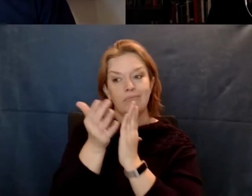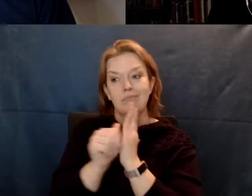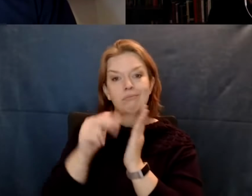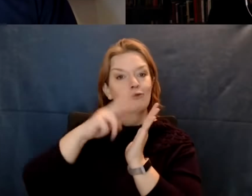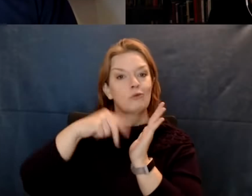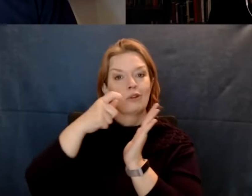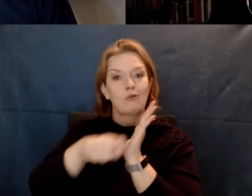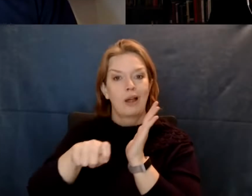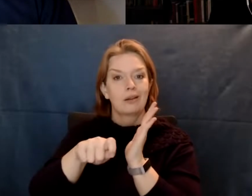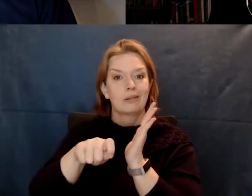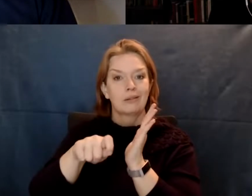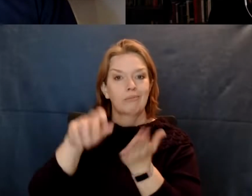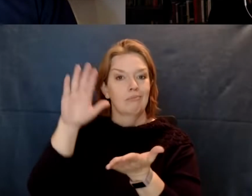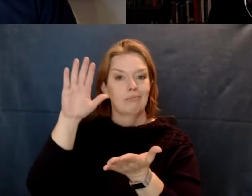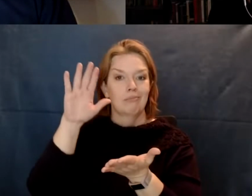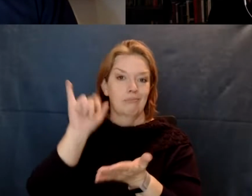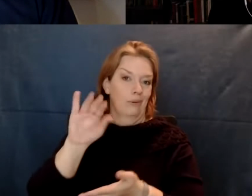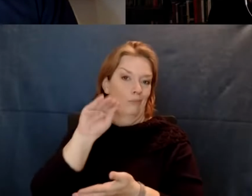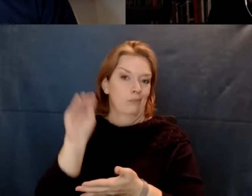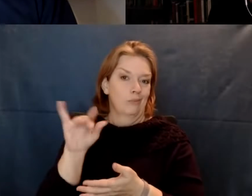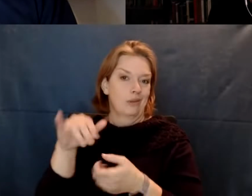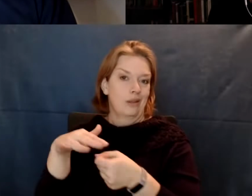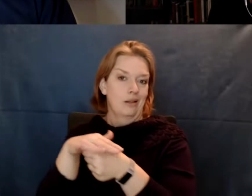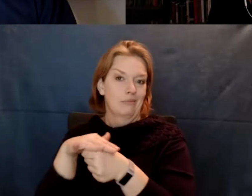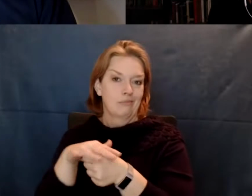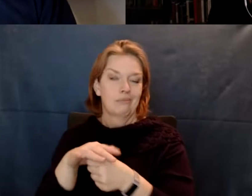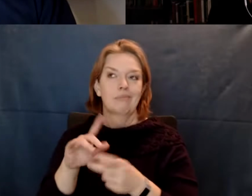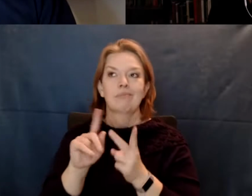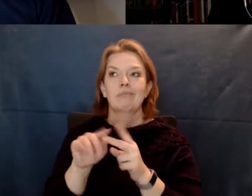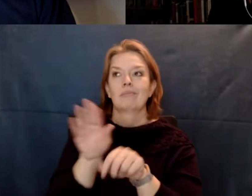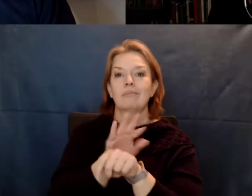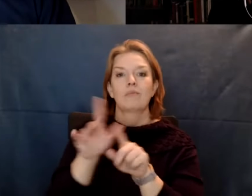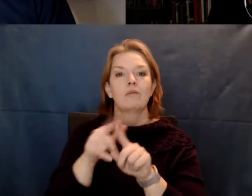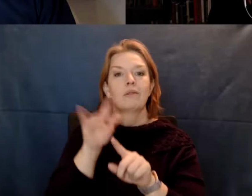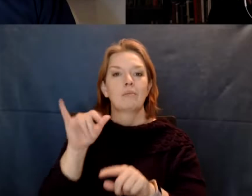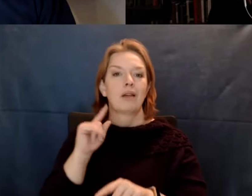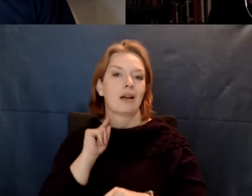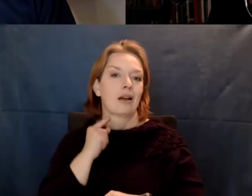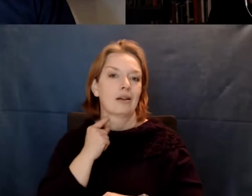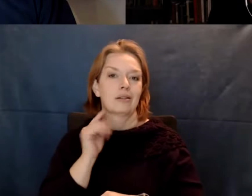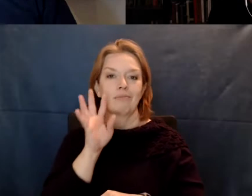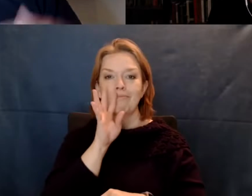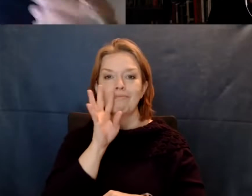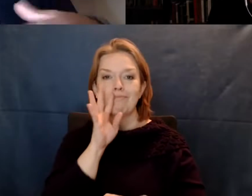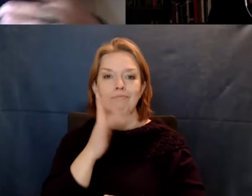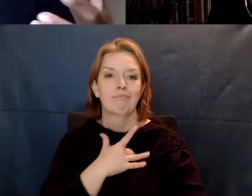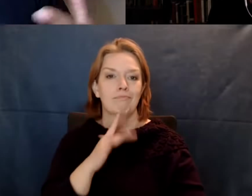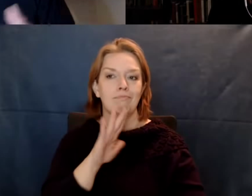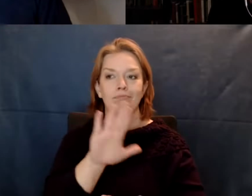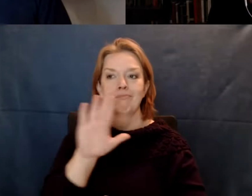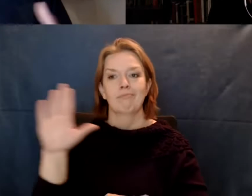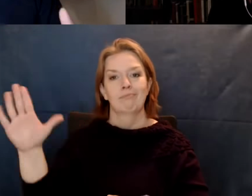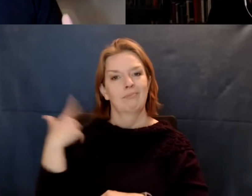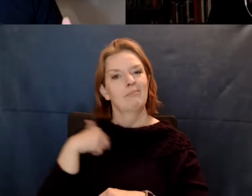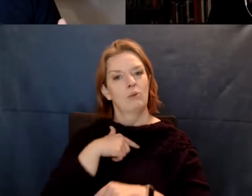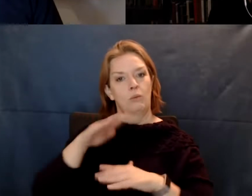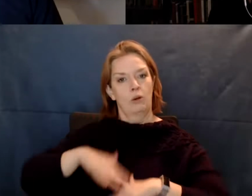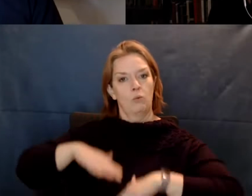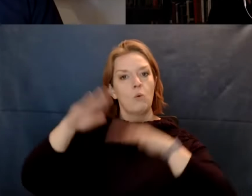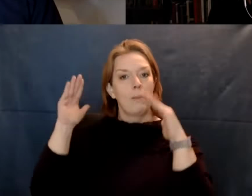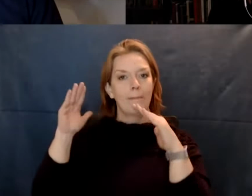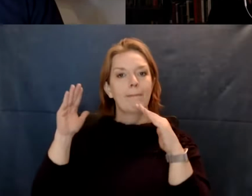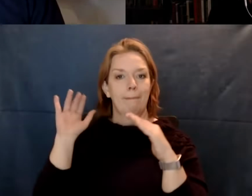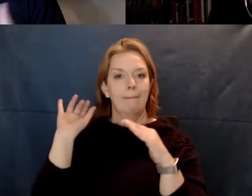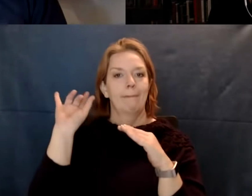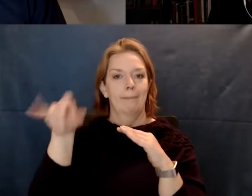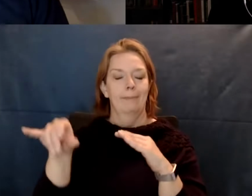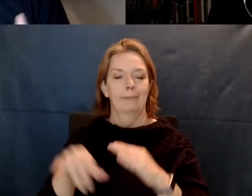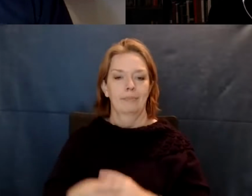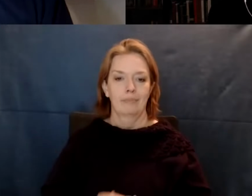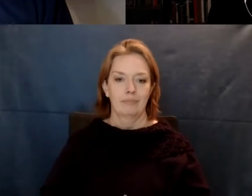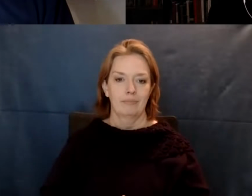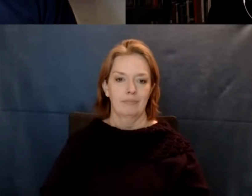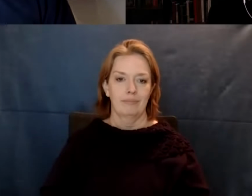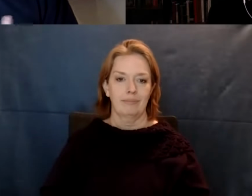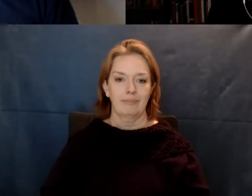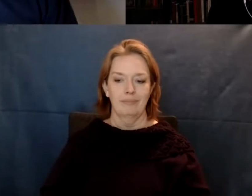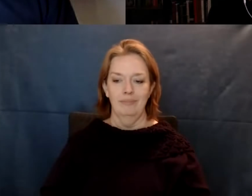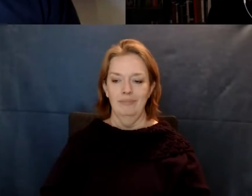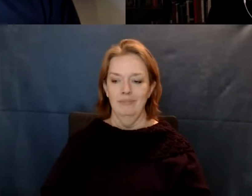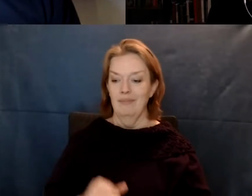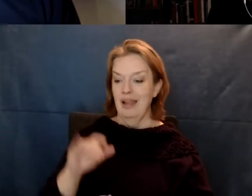Informed by the speech communities that we grew up in that have their own ways of identifying